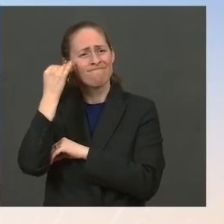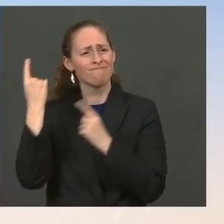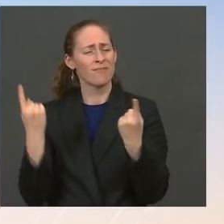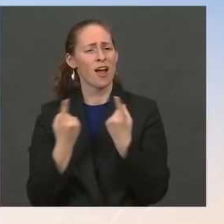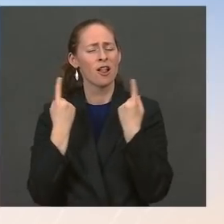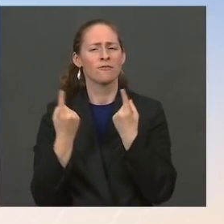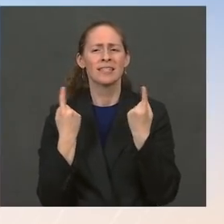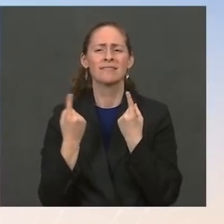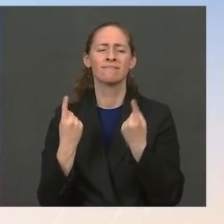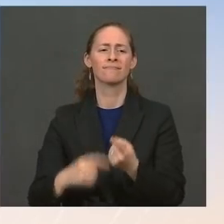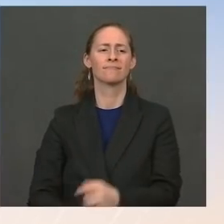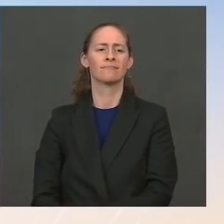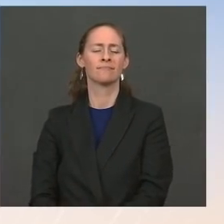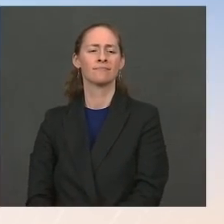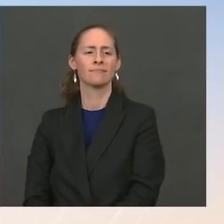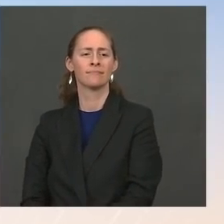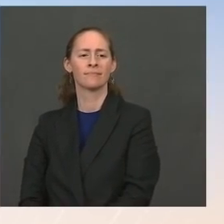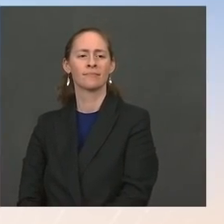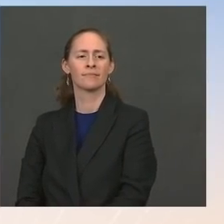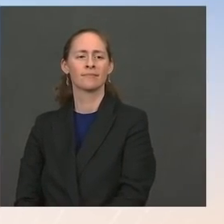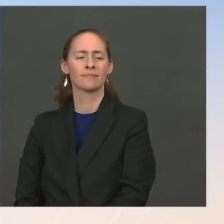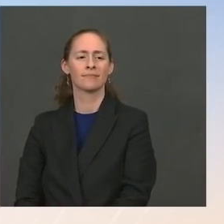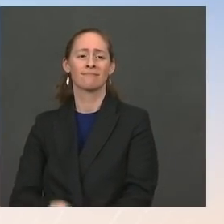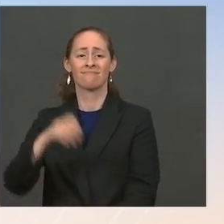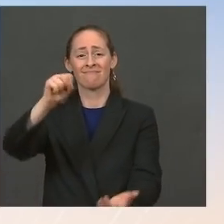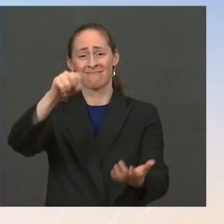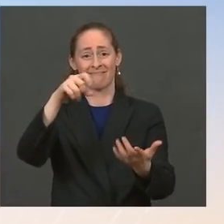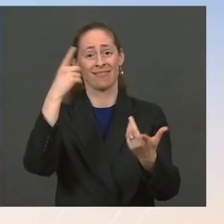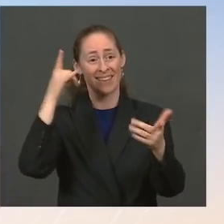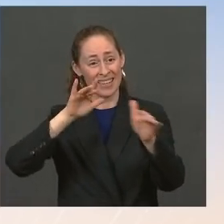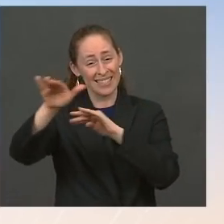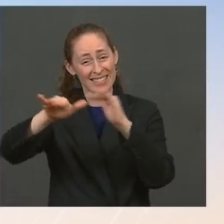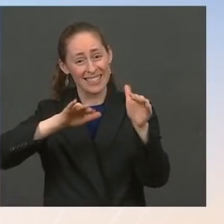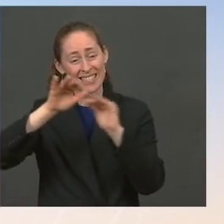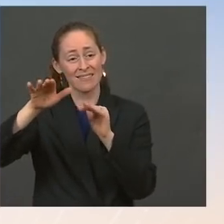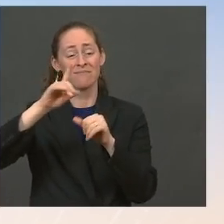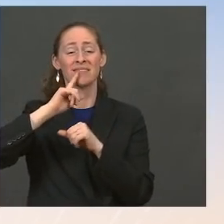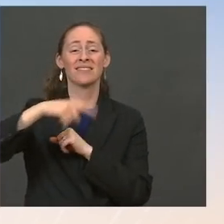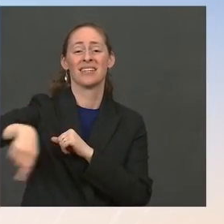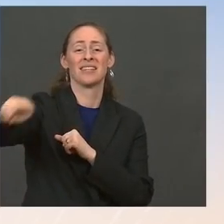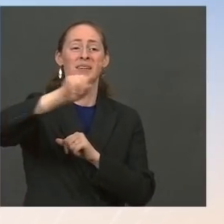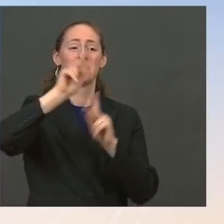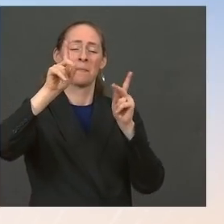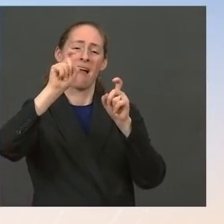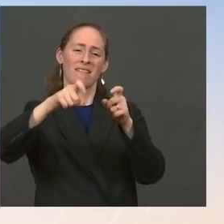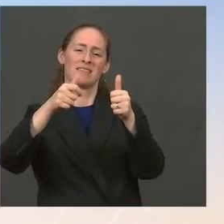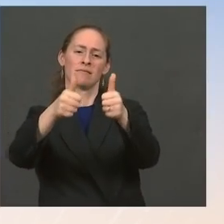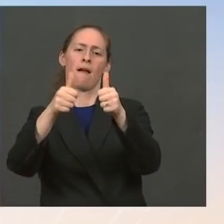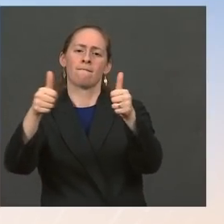it is true that people have to go get shots, get themselves vaccinated, and protect themselves. But we want to do everything we can to make it